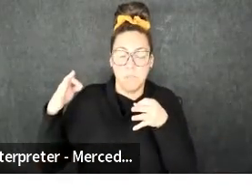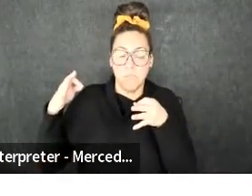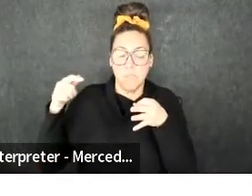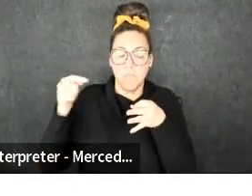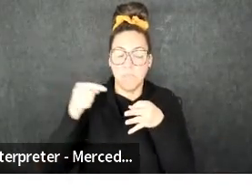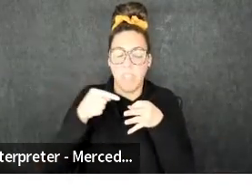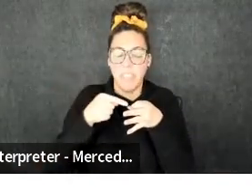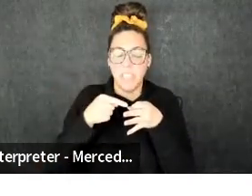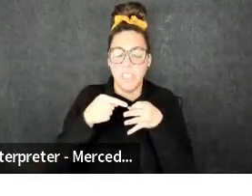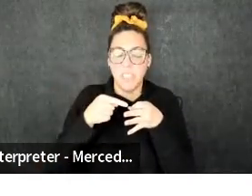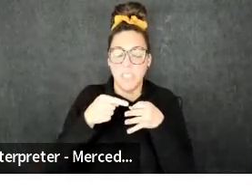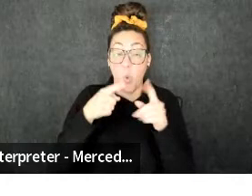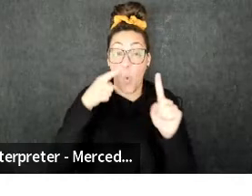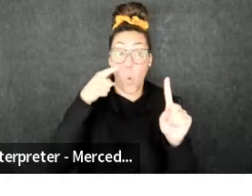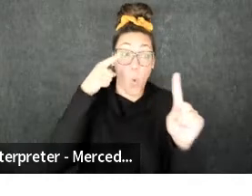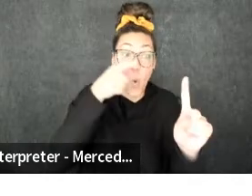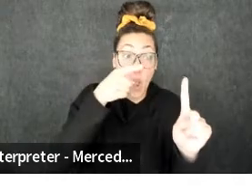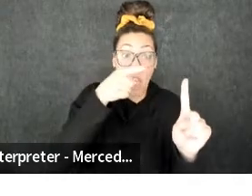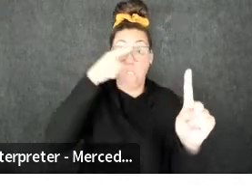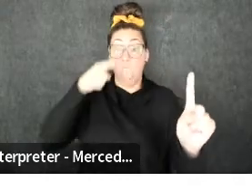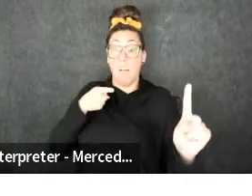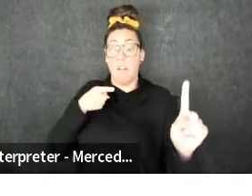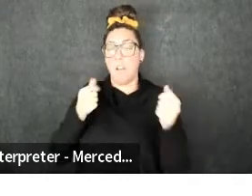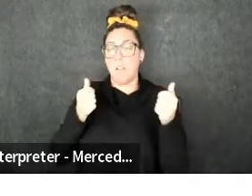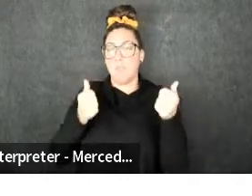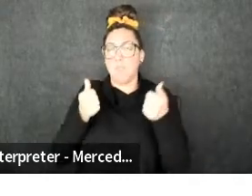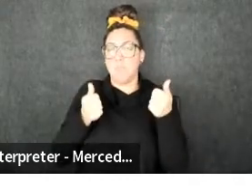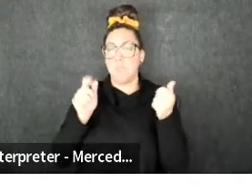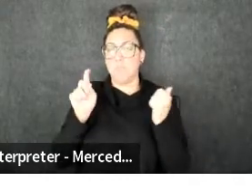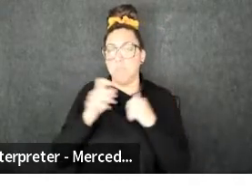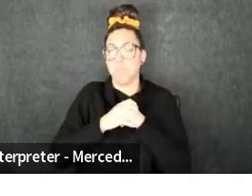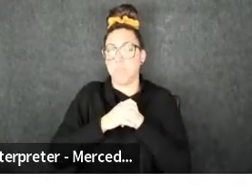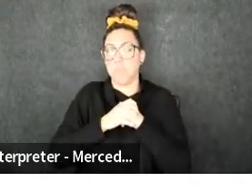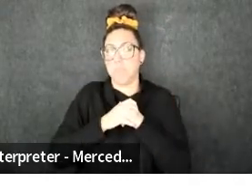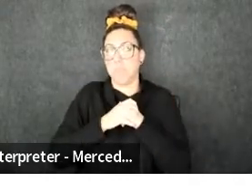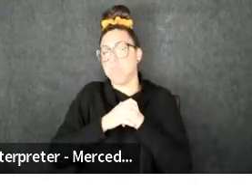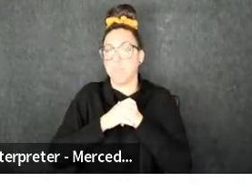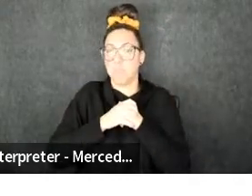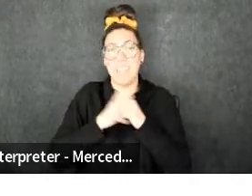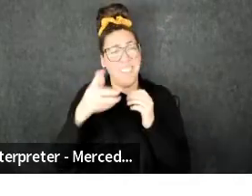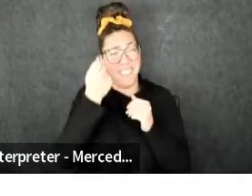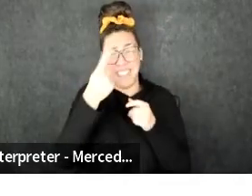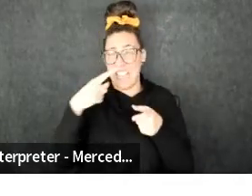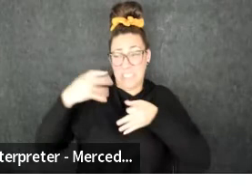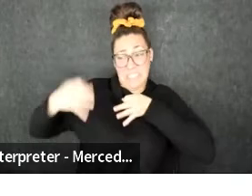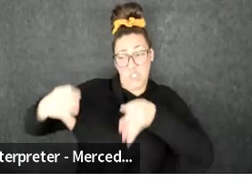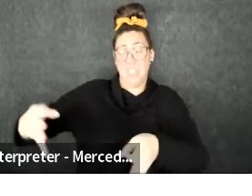that we're doing START or are these things helping me get to my goal or is it taking me away from my goal?